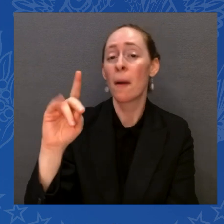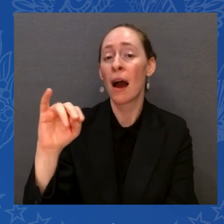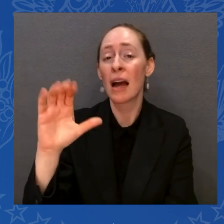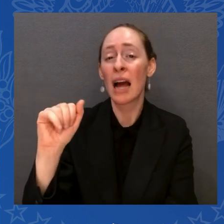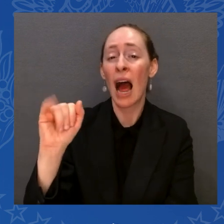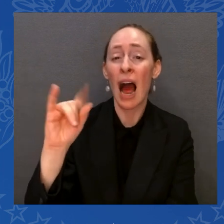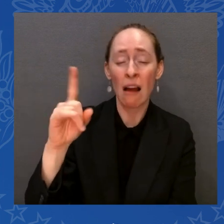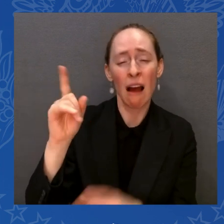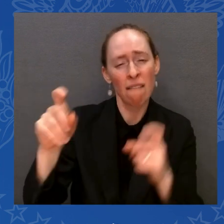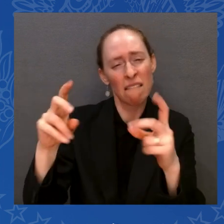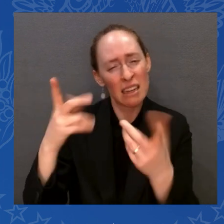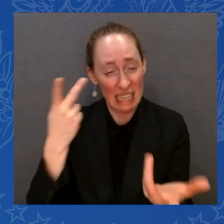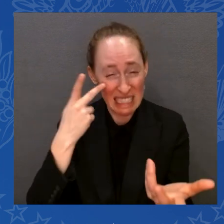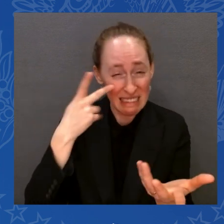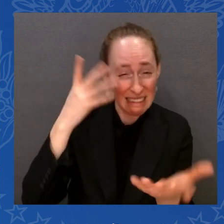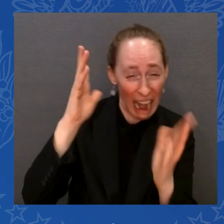It sounds pretty clear to me. How about you?